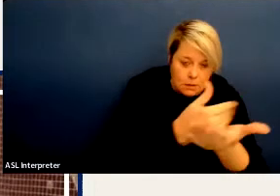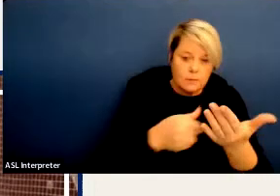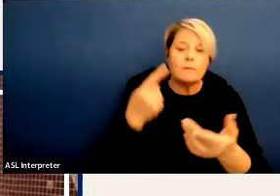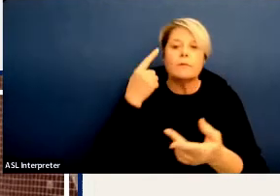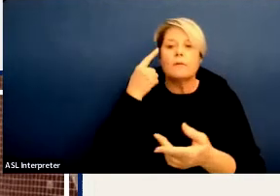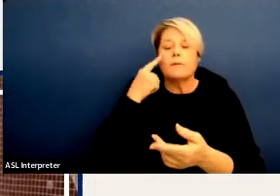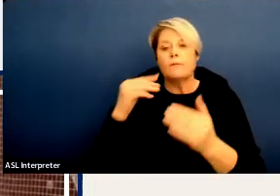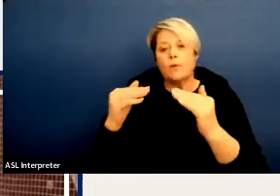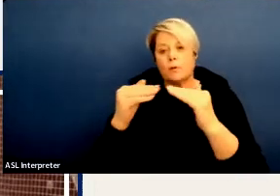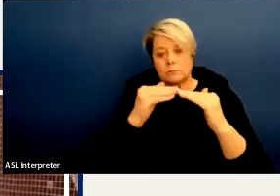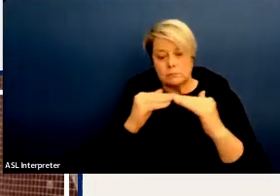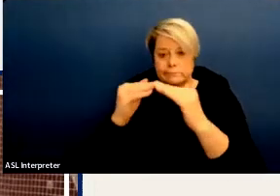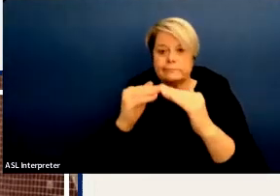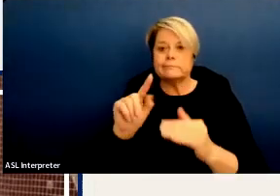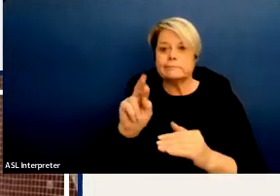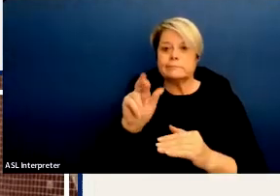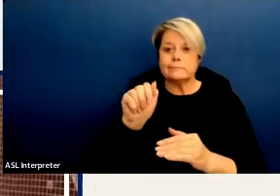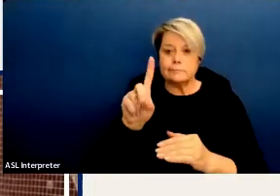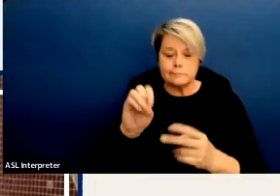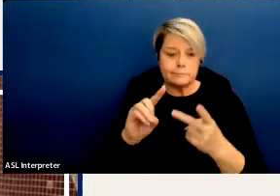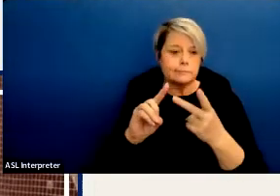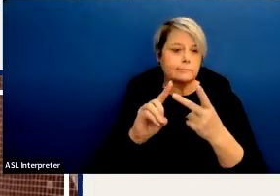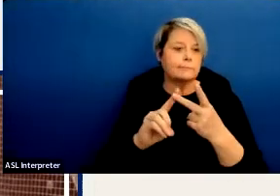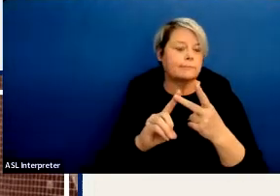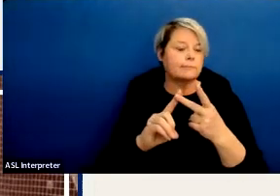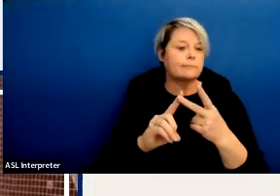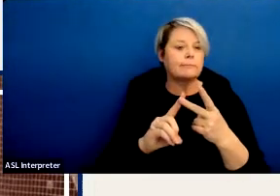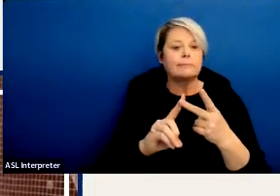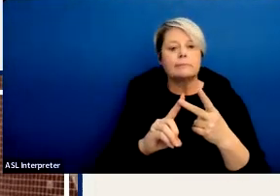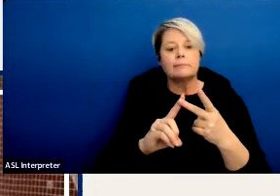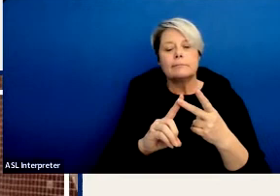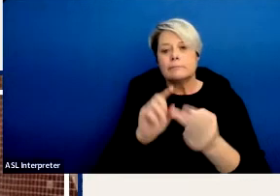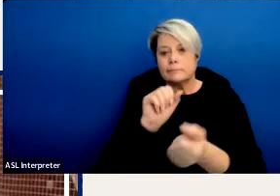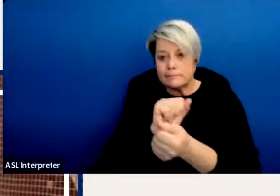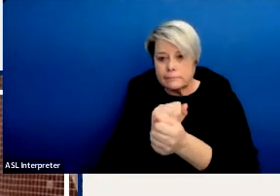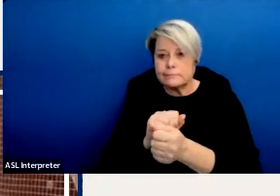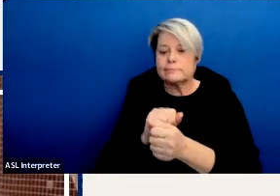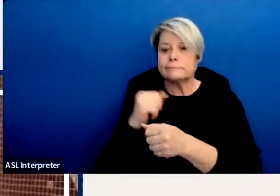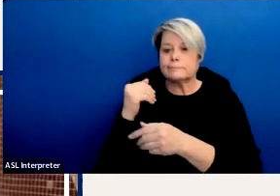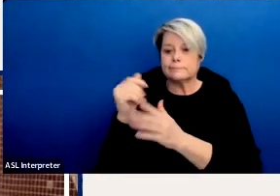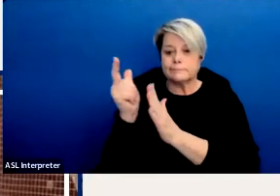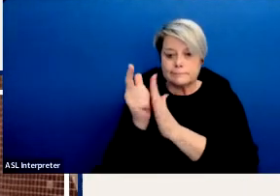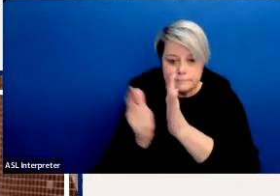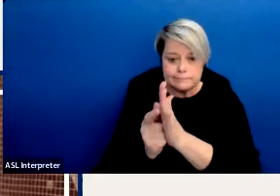that sold foot directly in 2015. So, anyway we TKPWHA ther resources tied to fair trade and socially